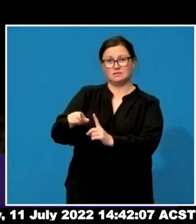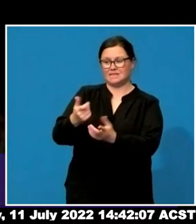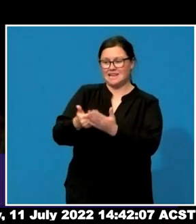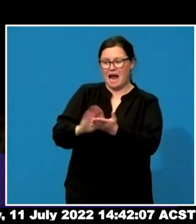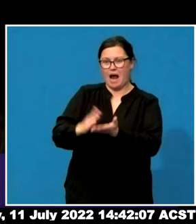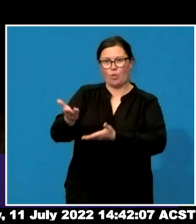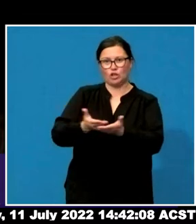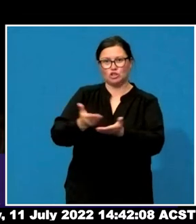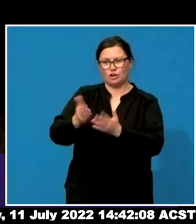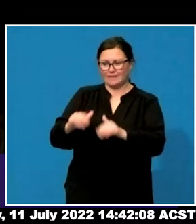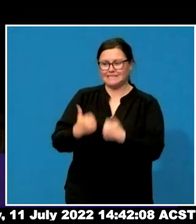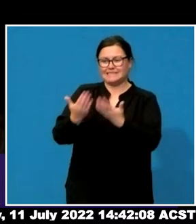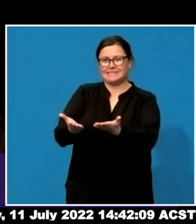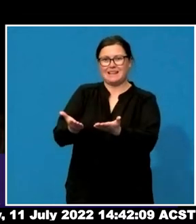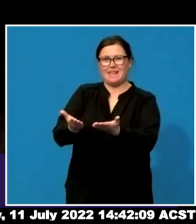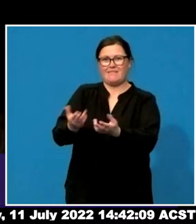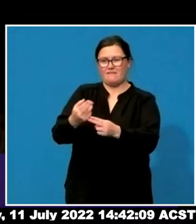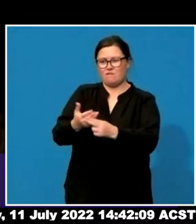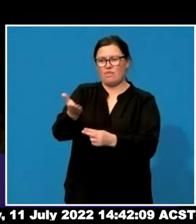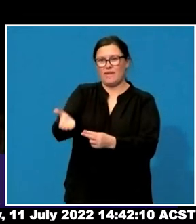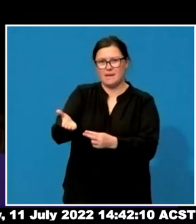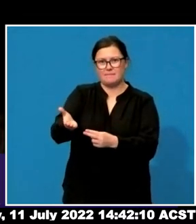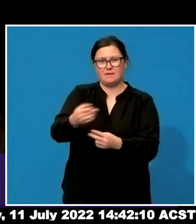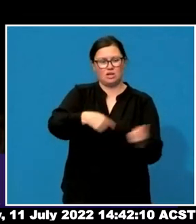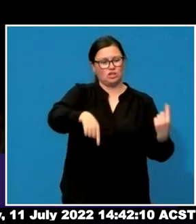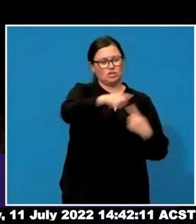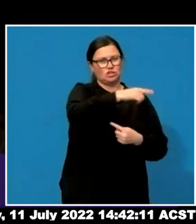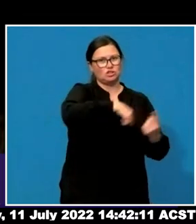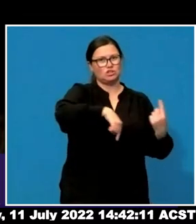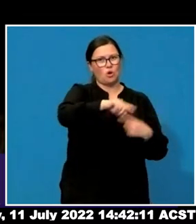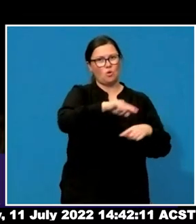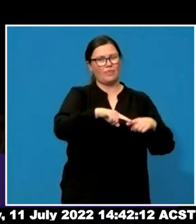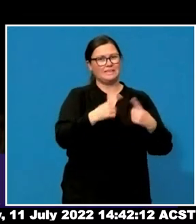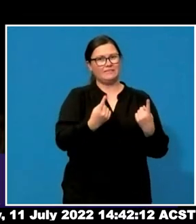And you need to be able to work collaboratively together to be able to